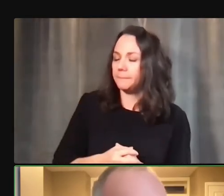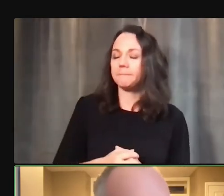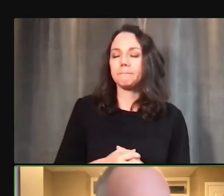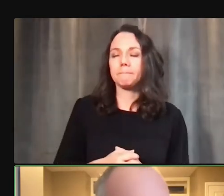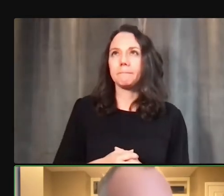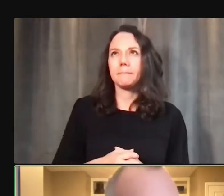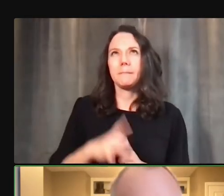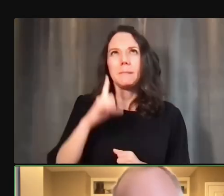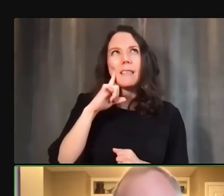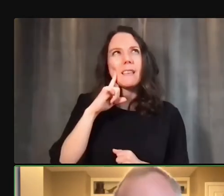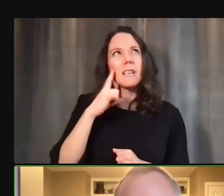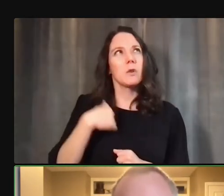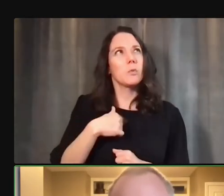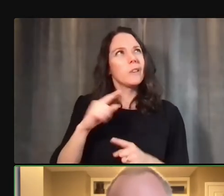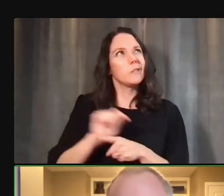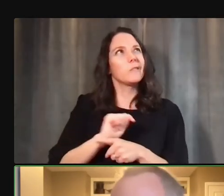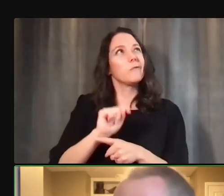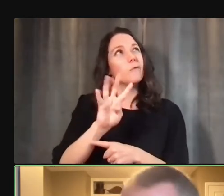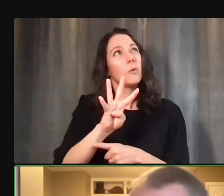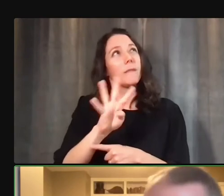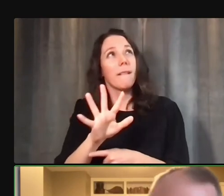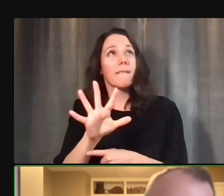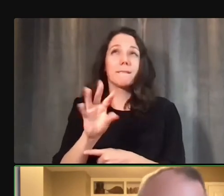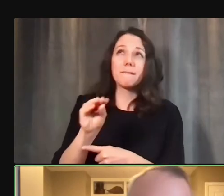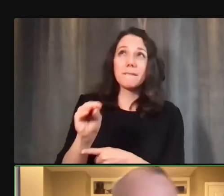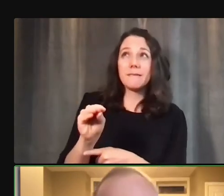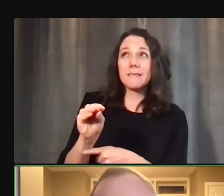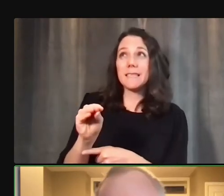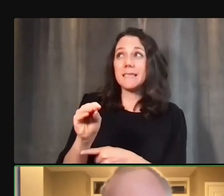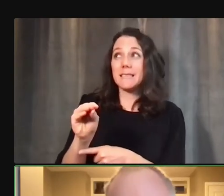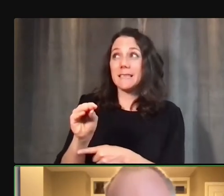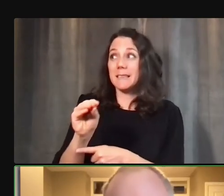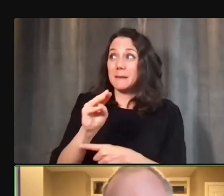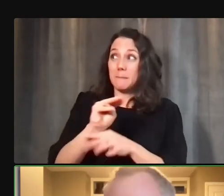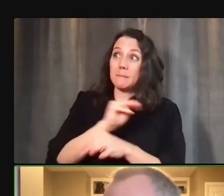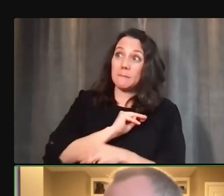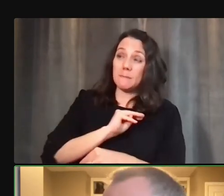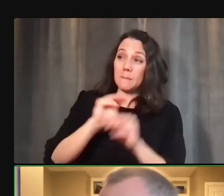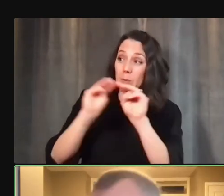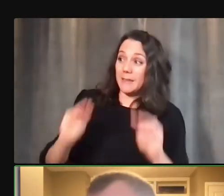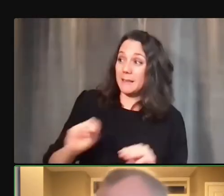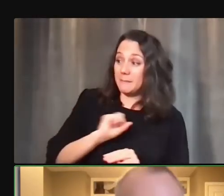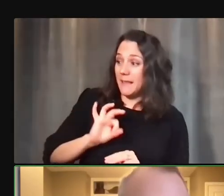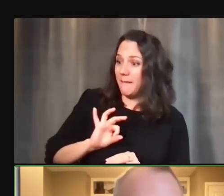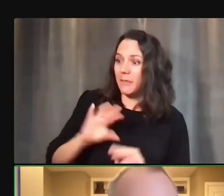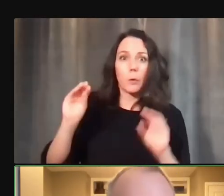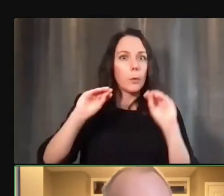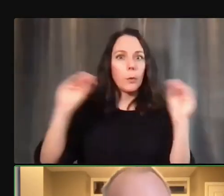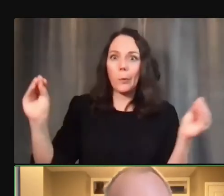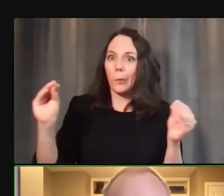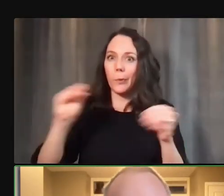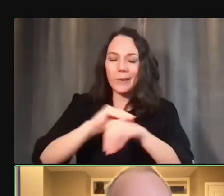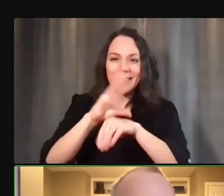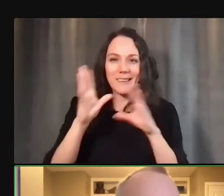50 Frontline Museum staff, people with no training whatsoever and counseling or psychotherapy, no context at all for this kind of thing.